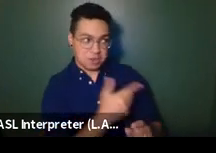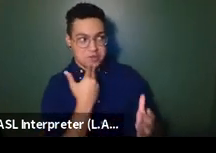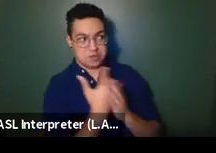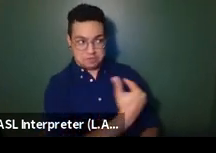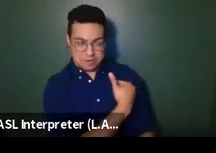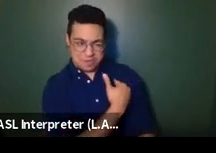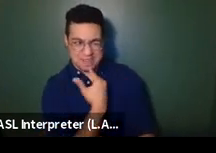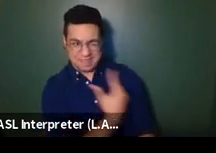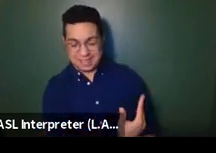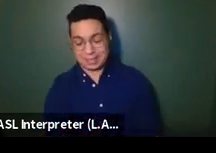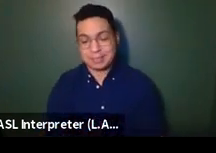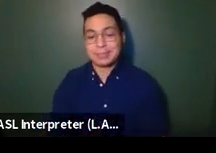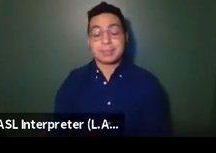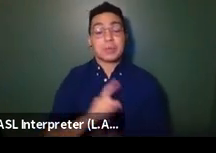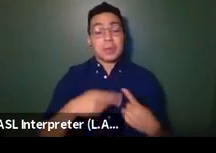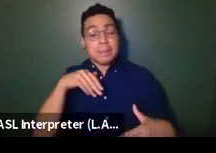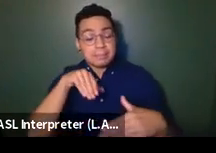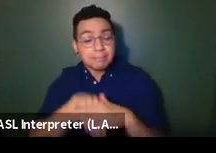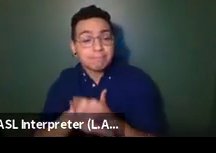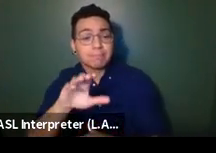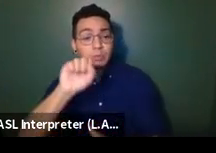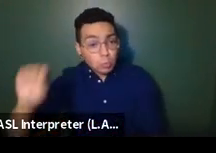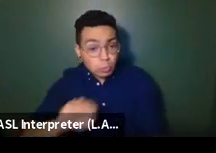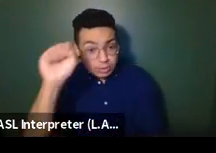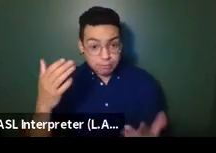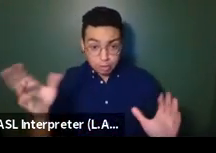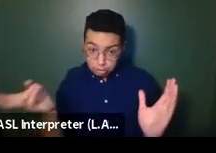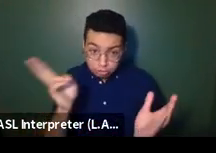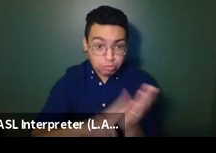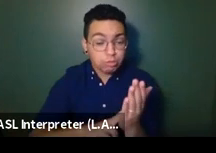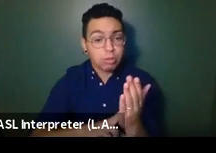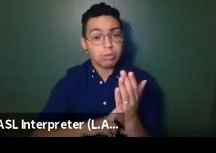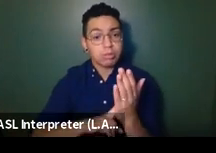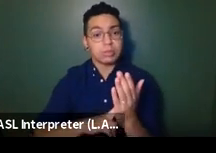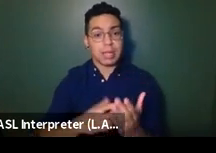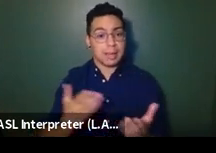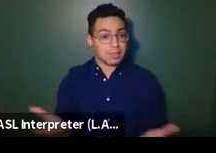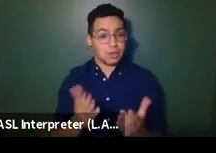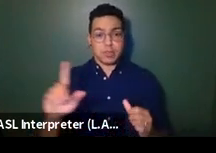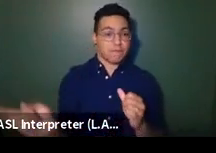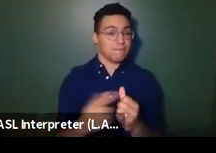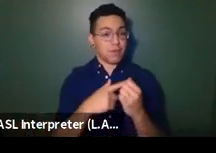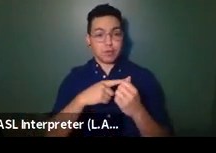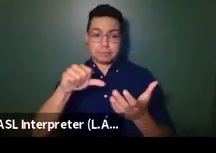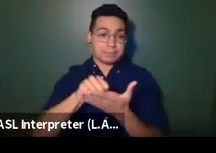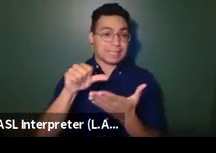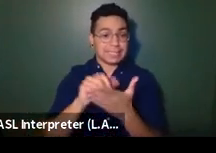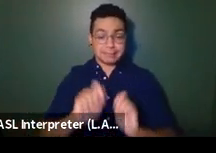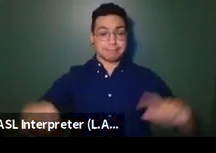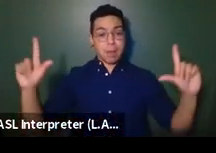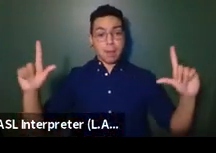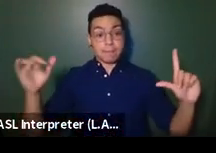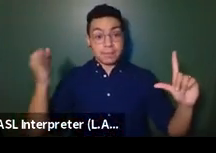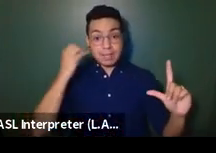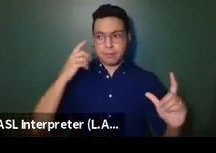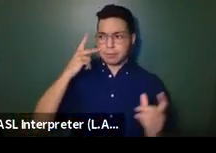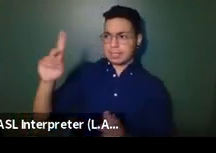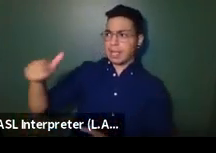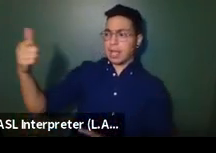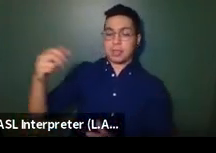ESD 189 - Amy Colburn: So when I'm in school, so I have logged in, I'm on just the very first landing page. So if you are somewhere else. Remember that that top left button.